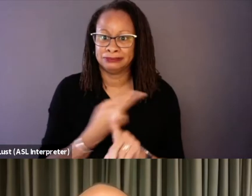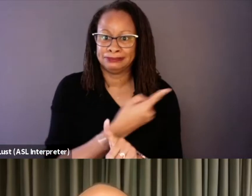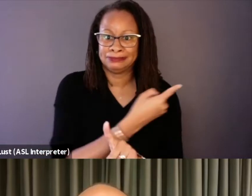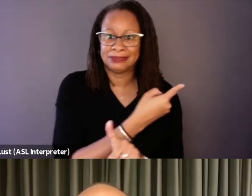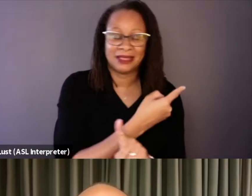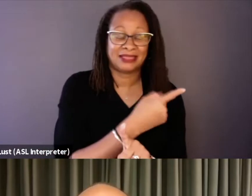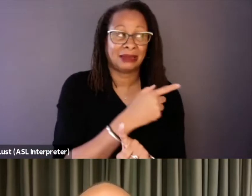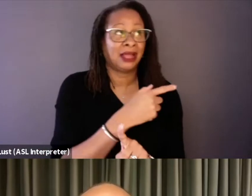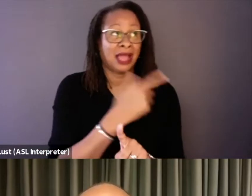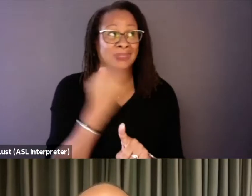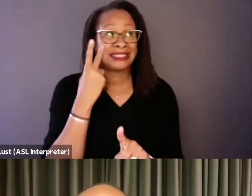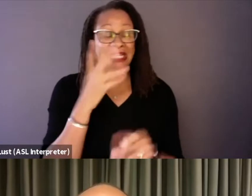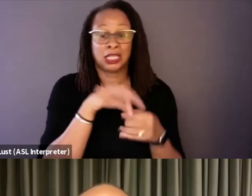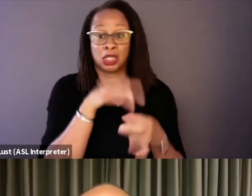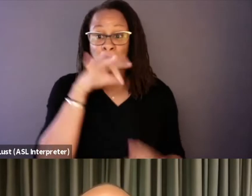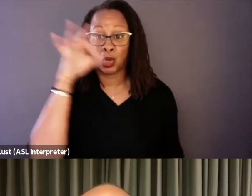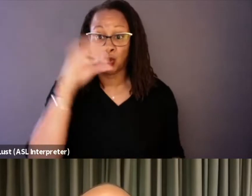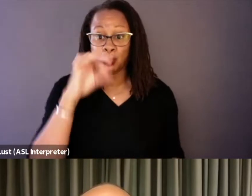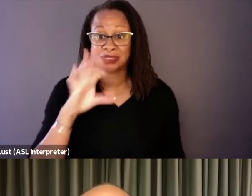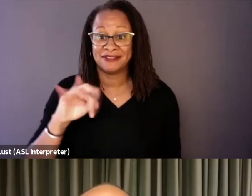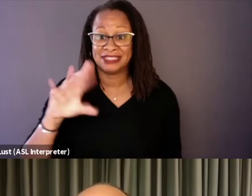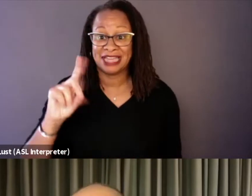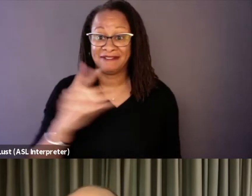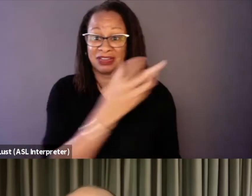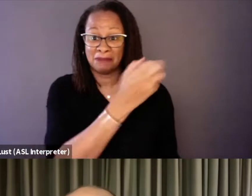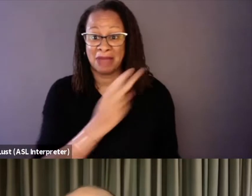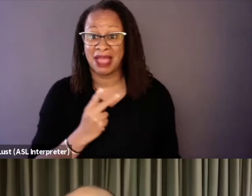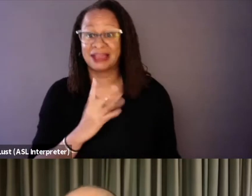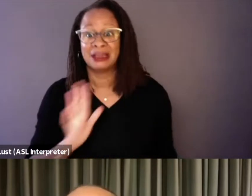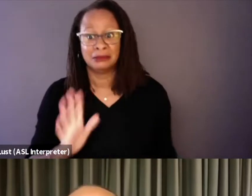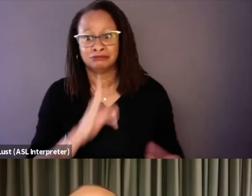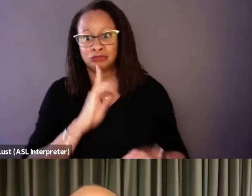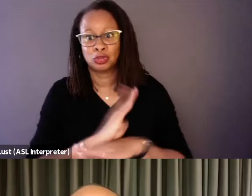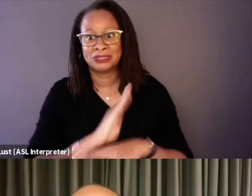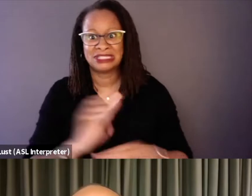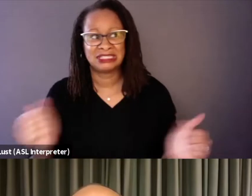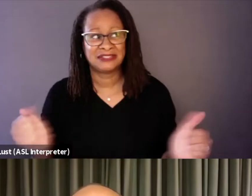and haunt me, which was like a legitimate concern.